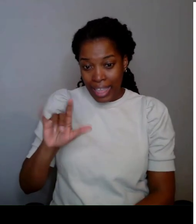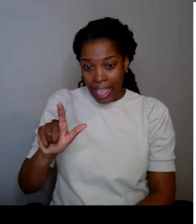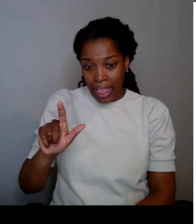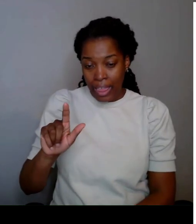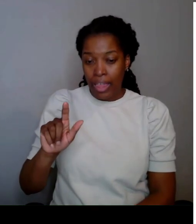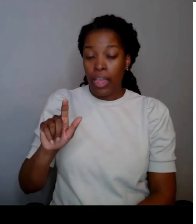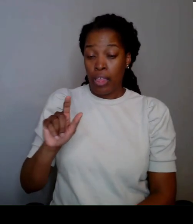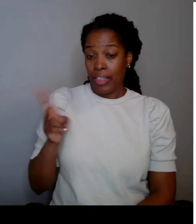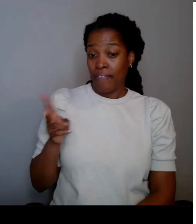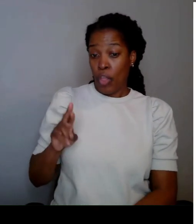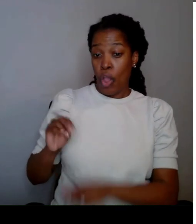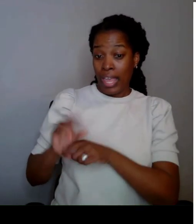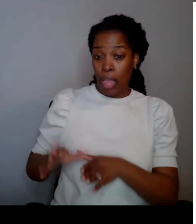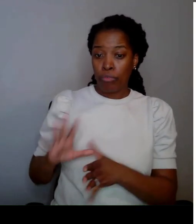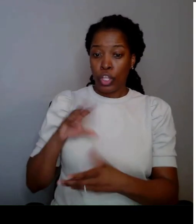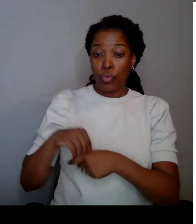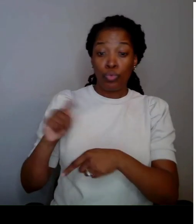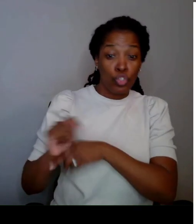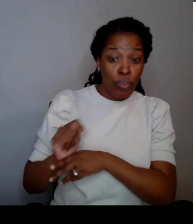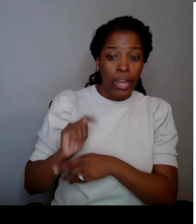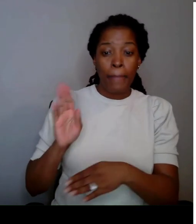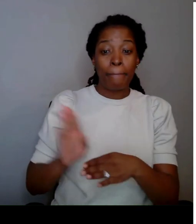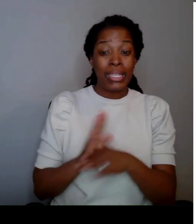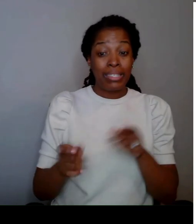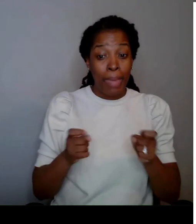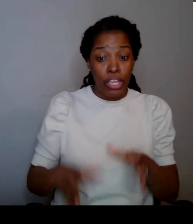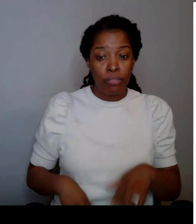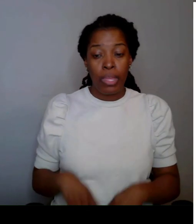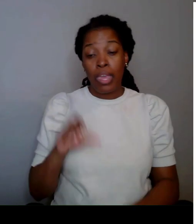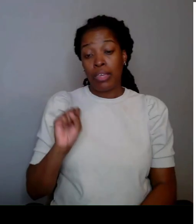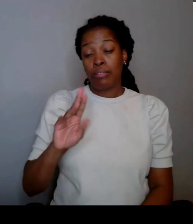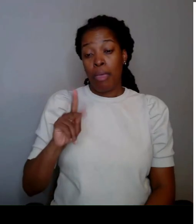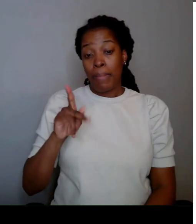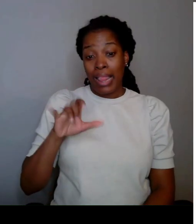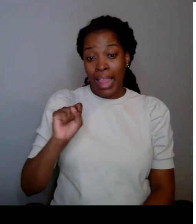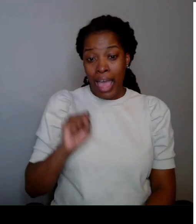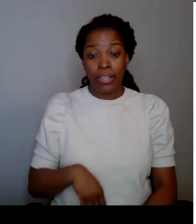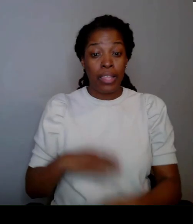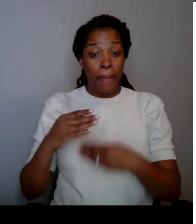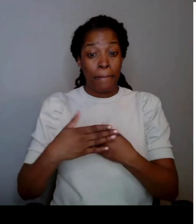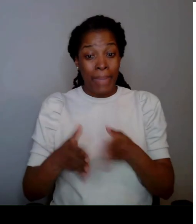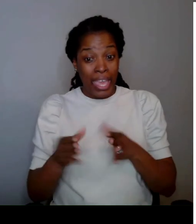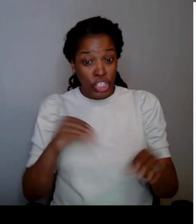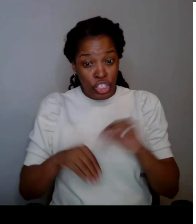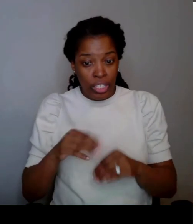and website setup in Taylor's IPE Step One service based mobile dog grooming.